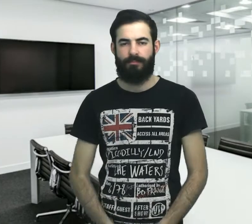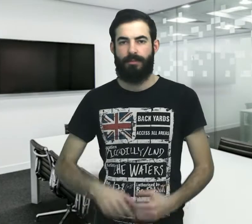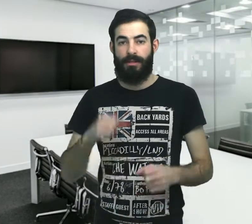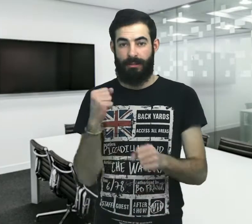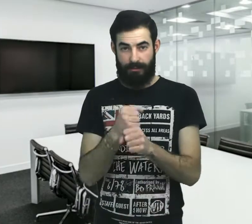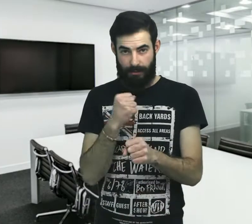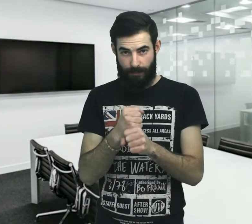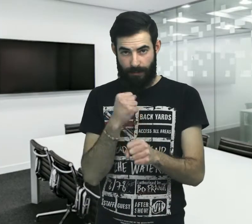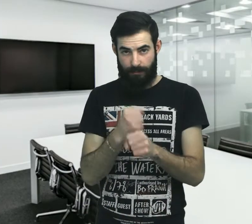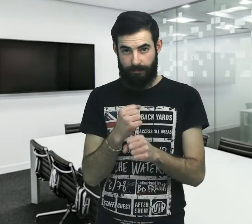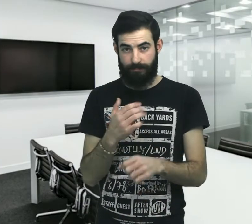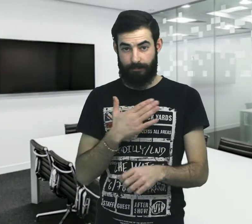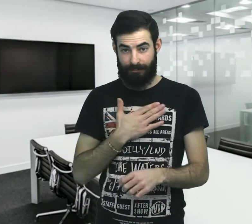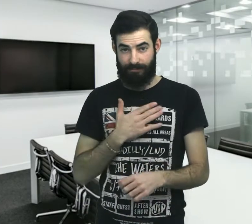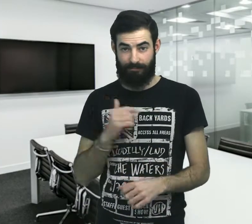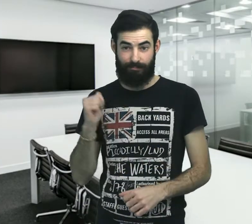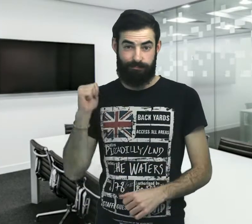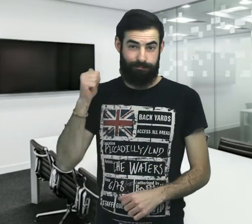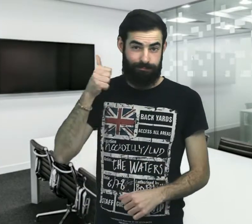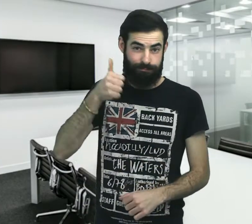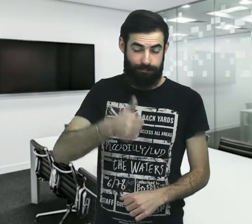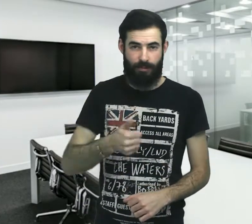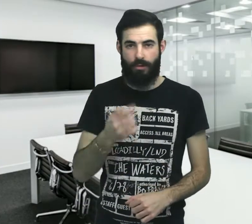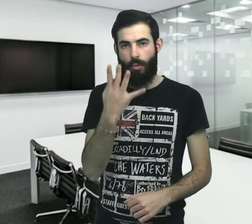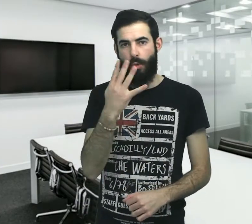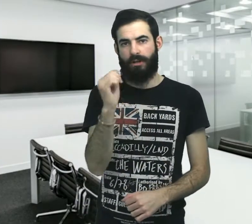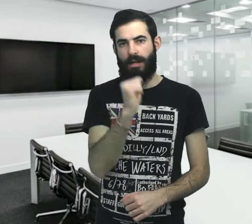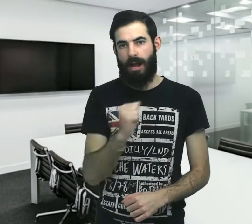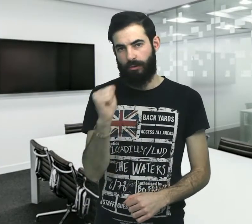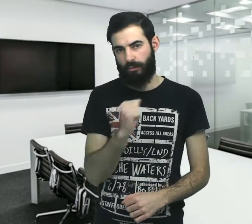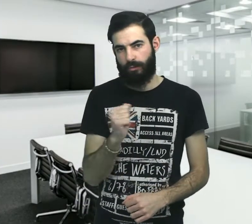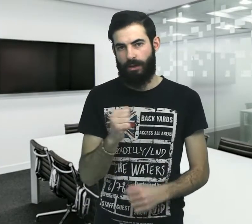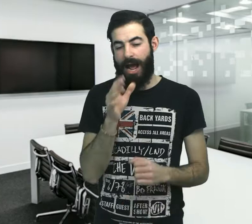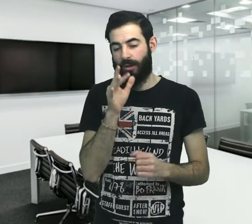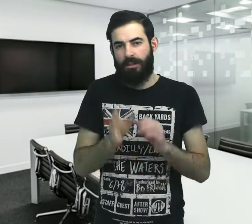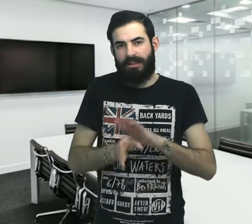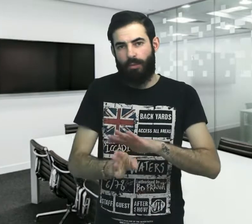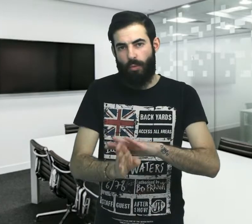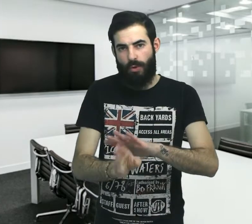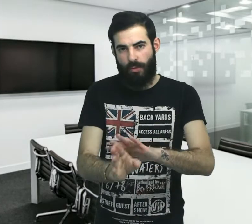I have worked for four years here, and still do.